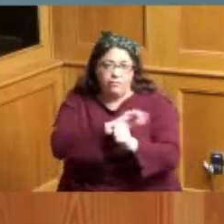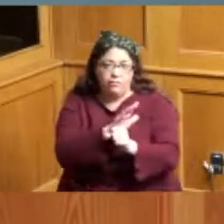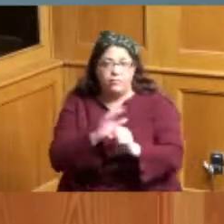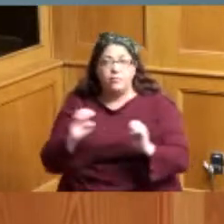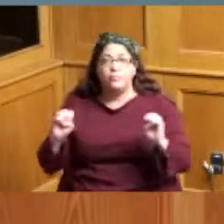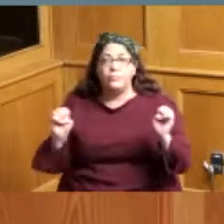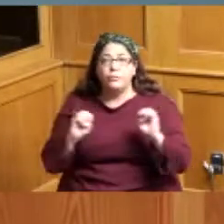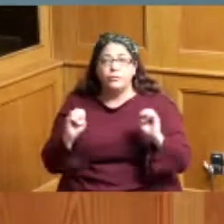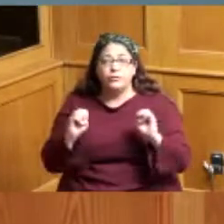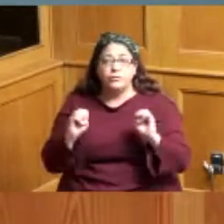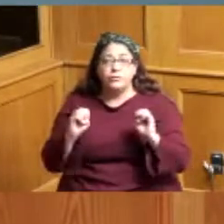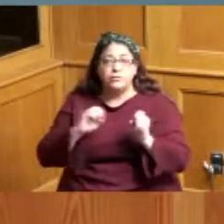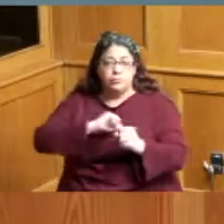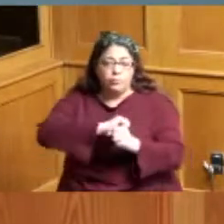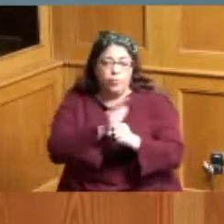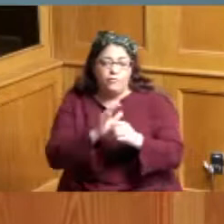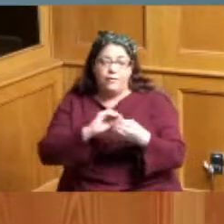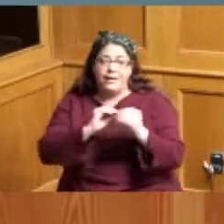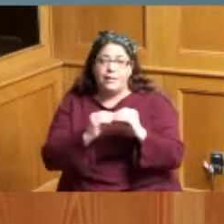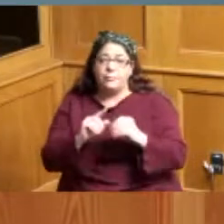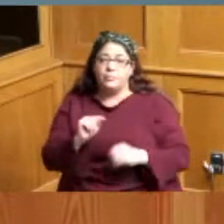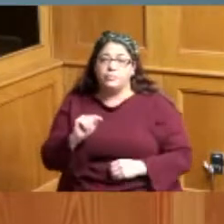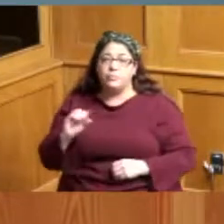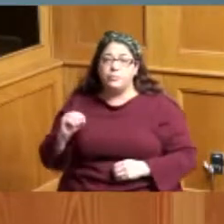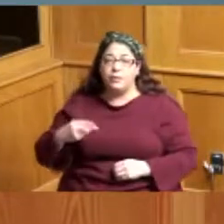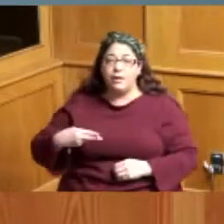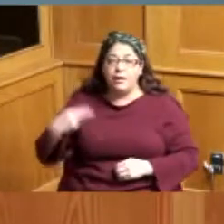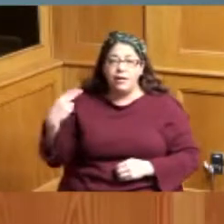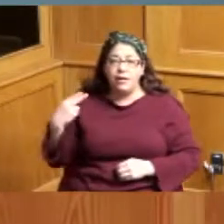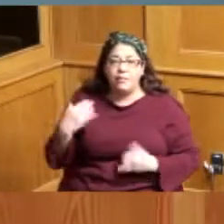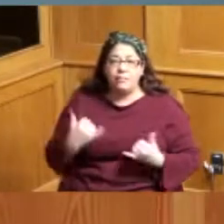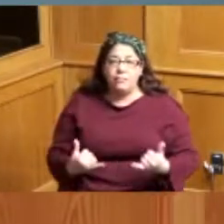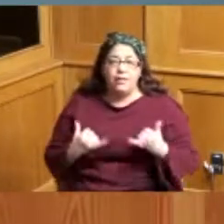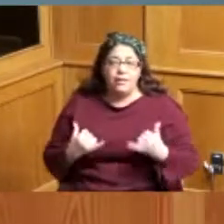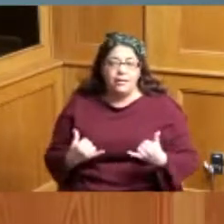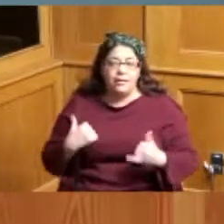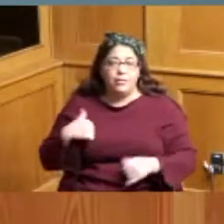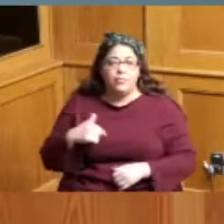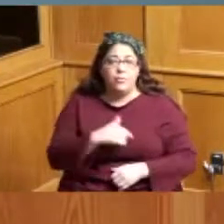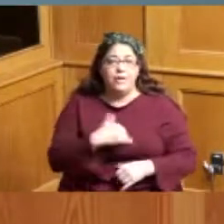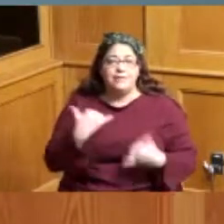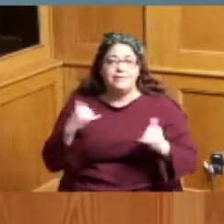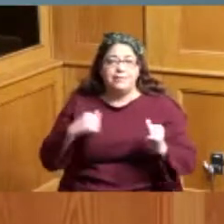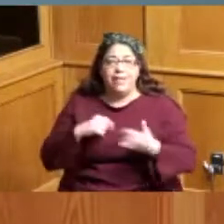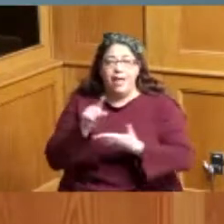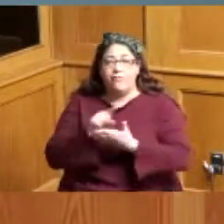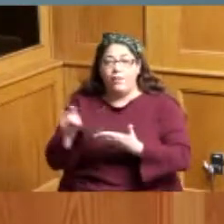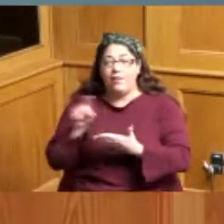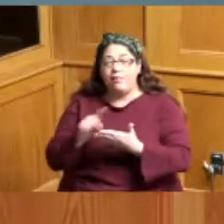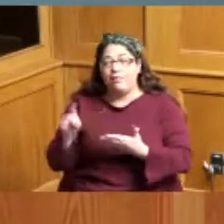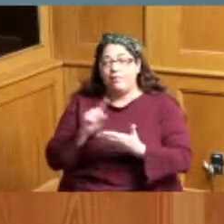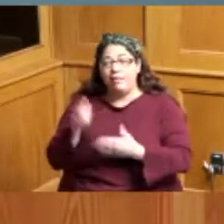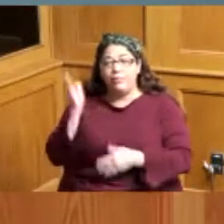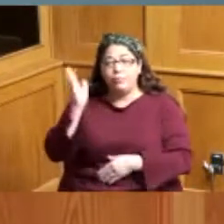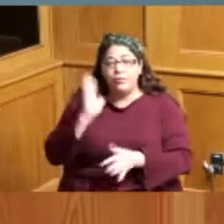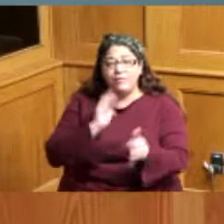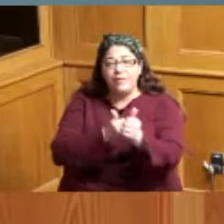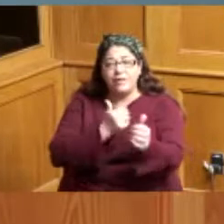culvert numbers are still too high we're still having weekly briefings on Covid that's not gone